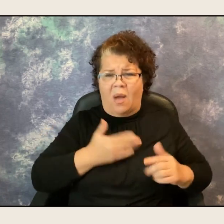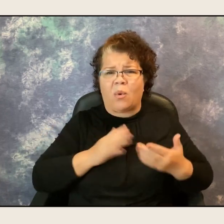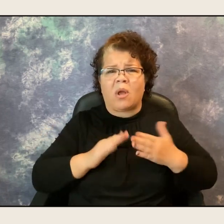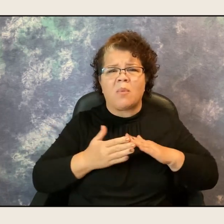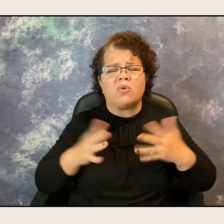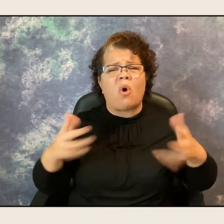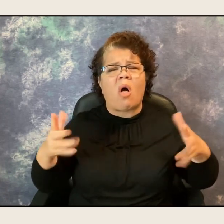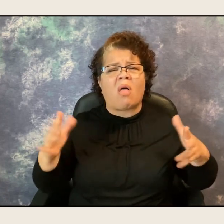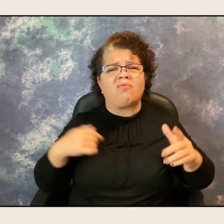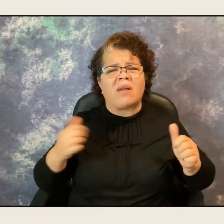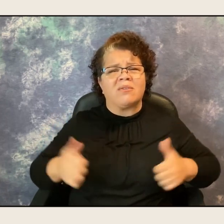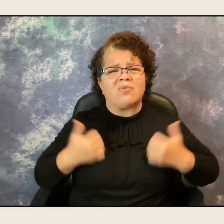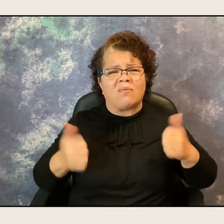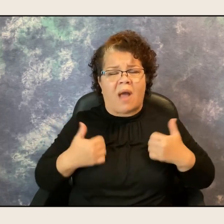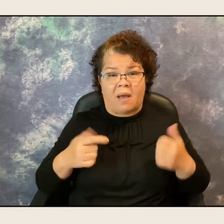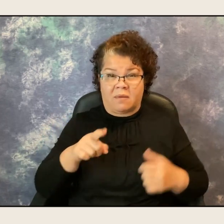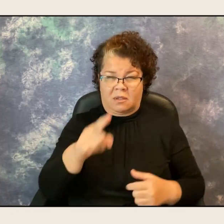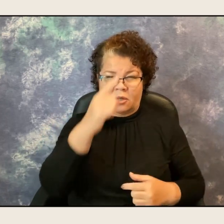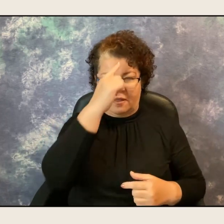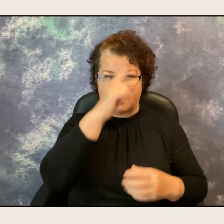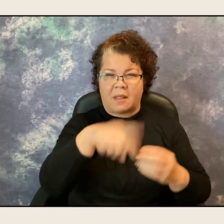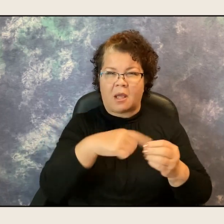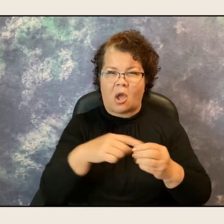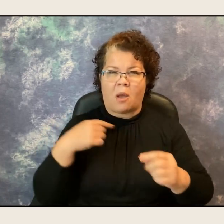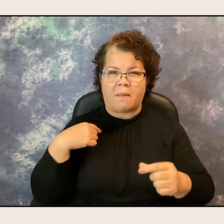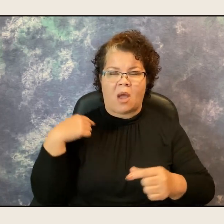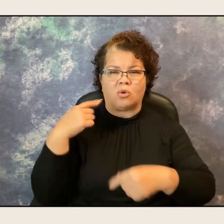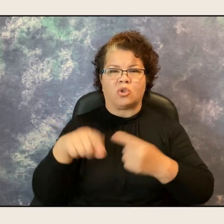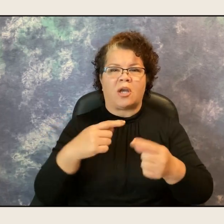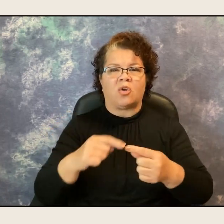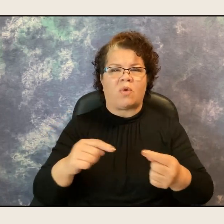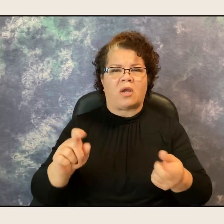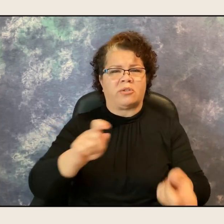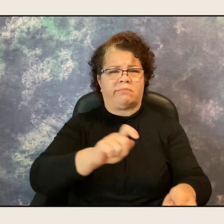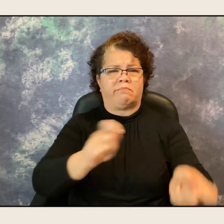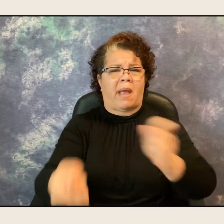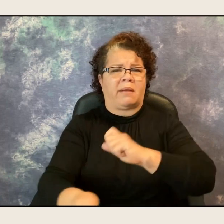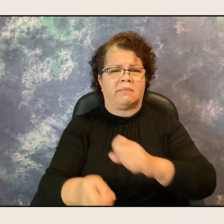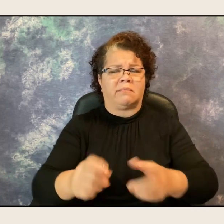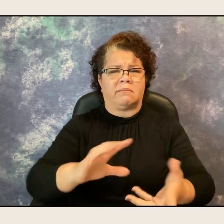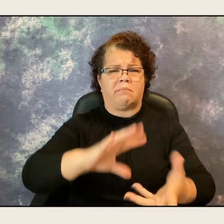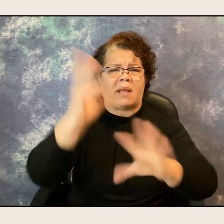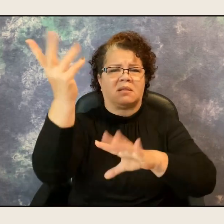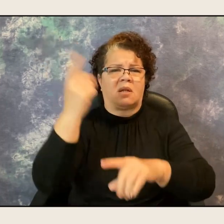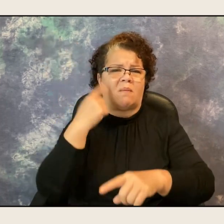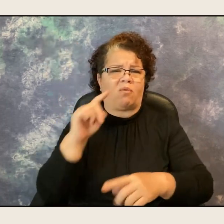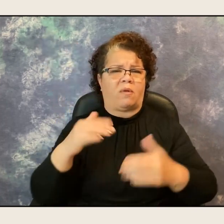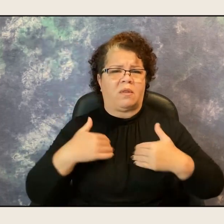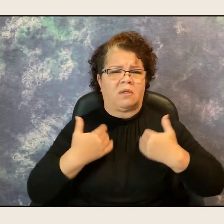or sort of generation screwing things up for the young, let's also think about the elders